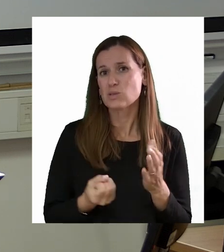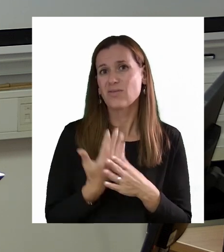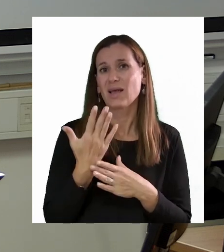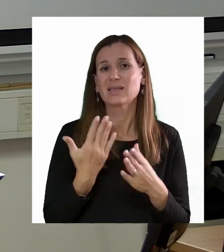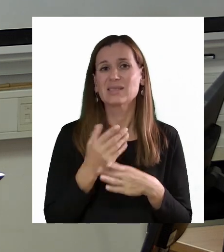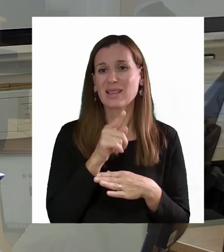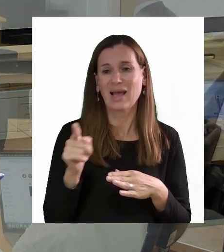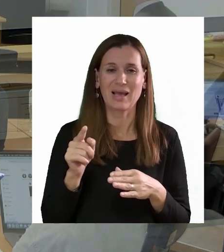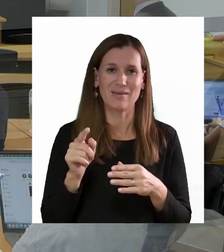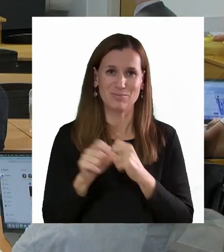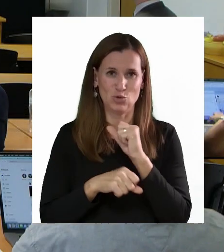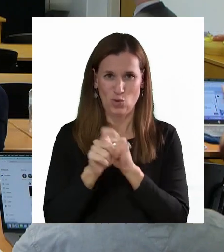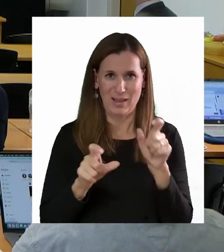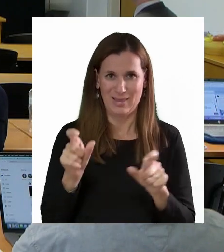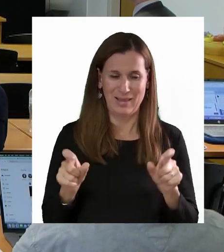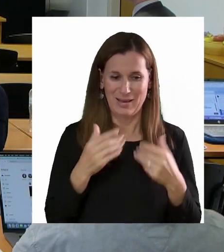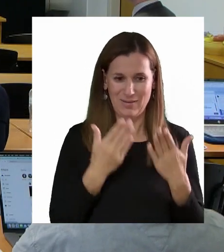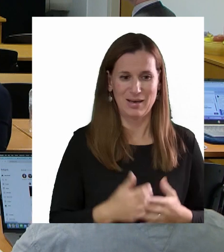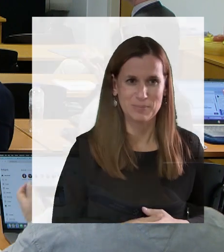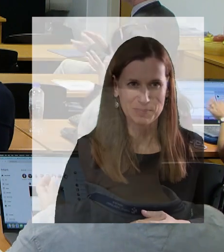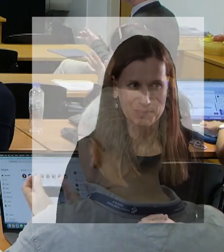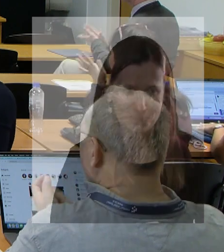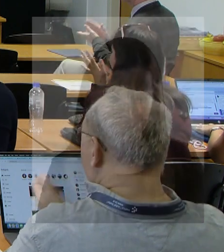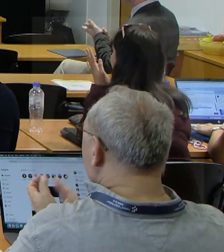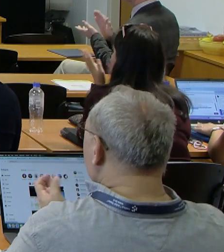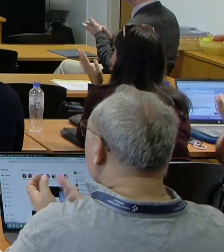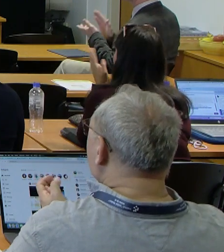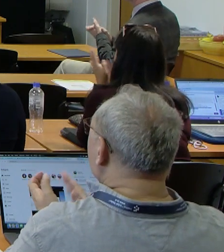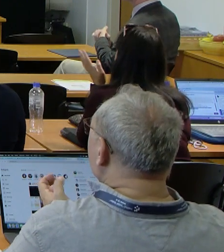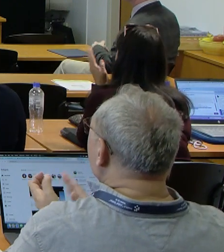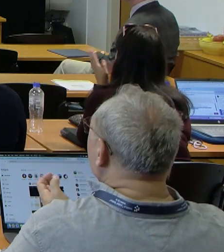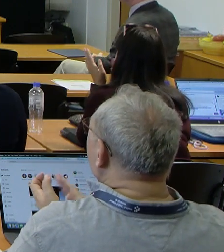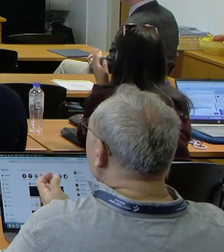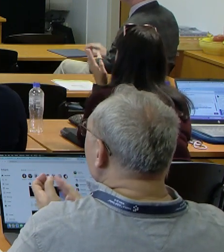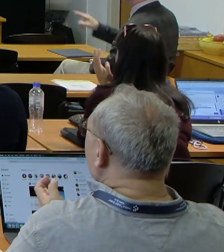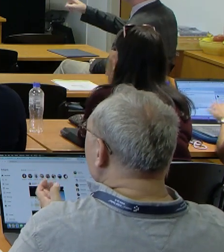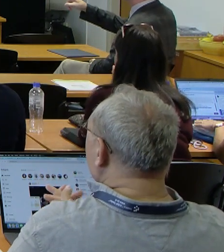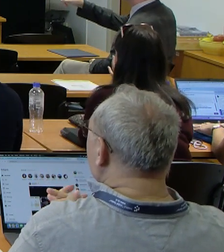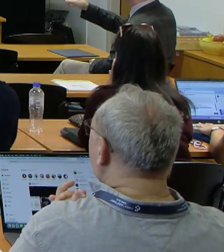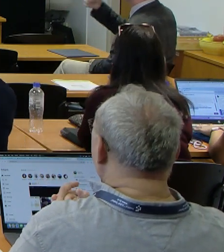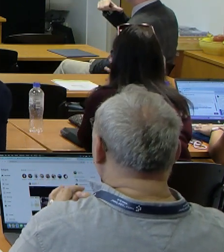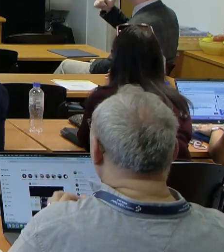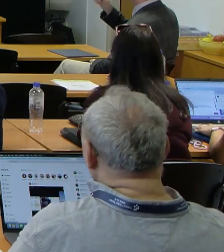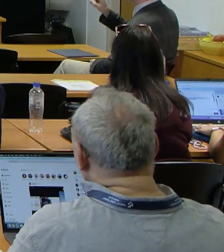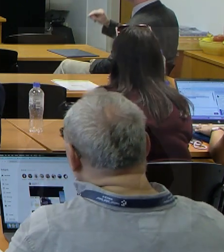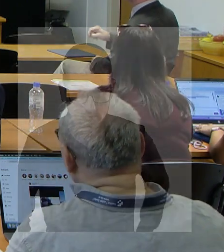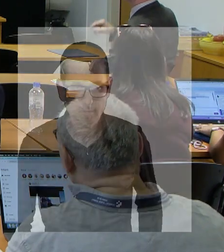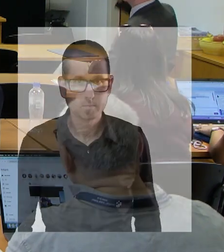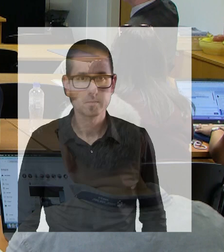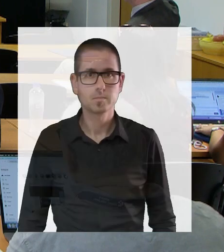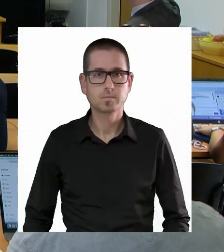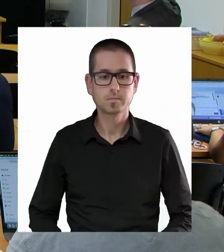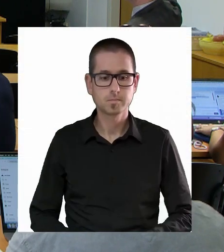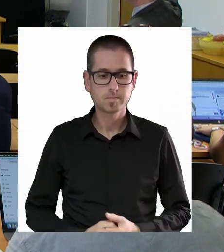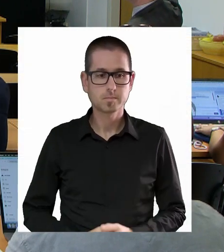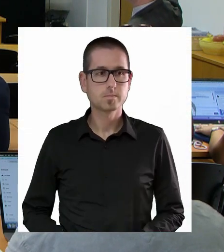Thank you. To pay attention a